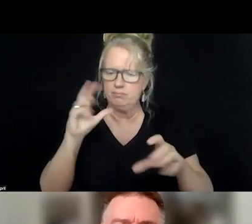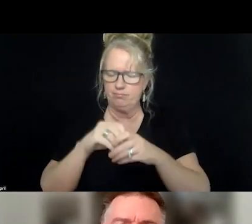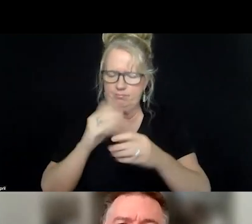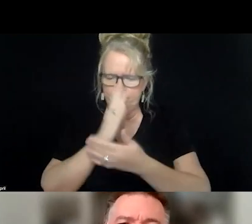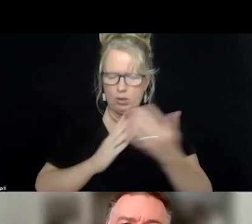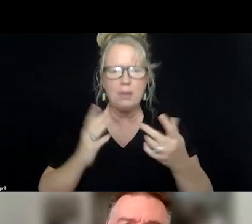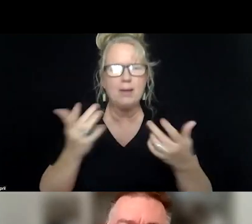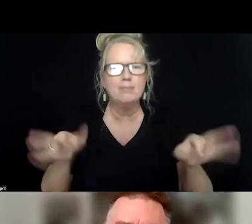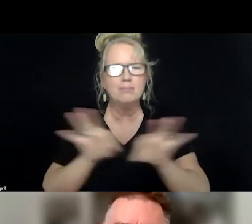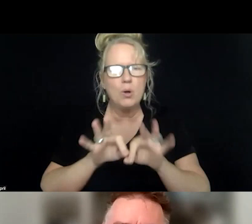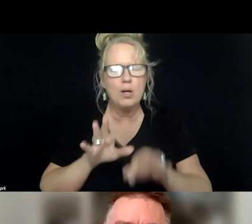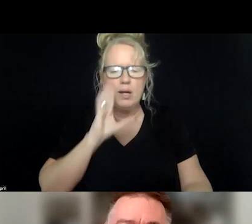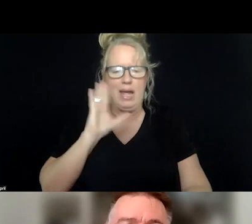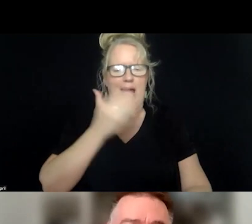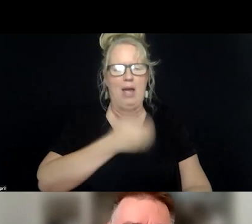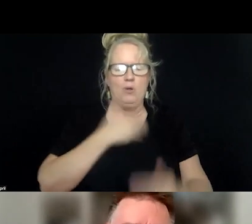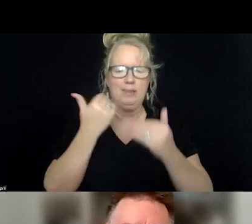TO KNOW THE LIMITATIONS WITH THE WORK FORCE.